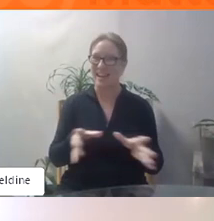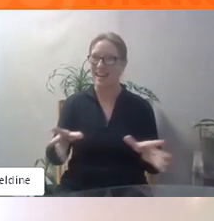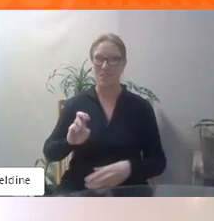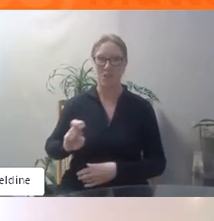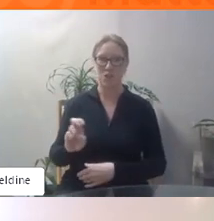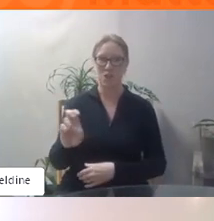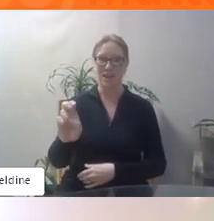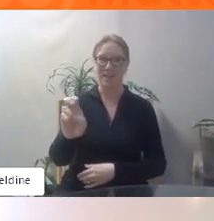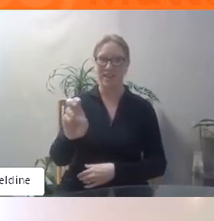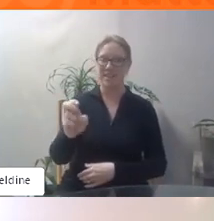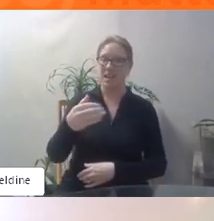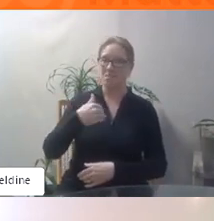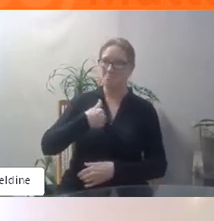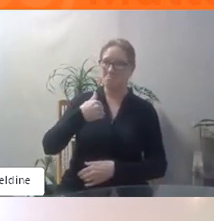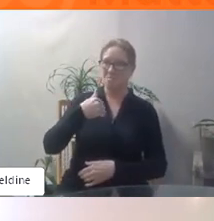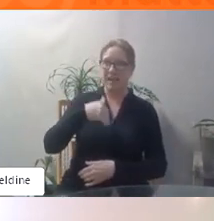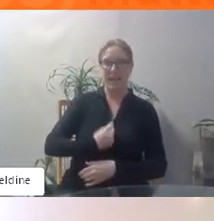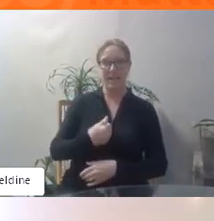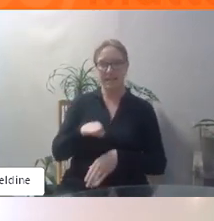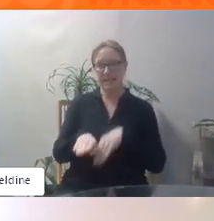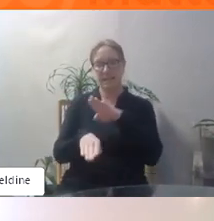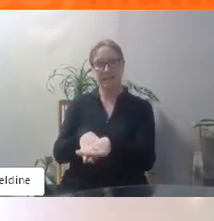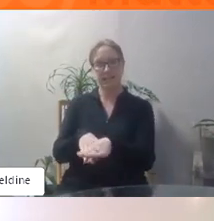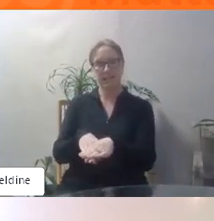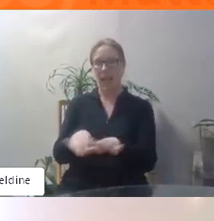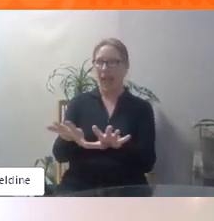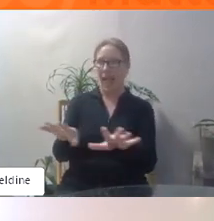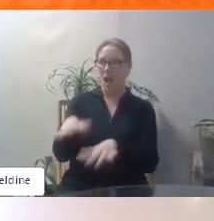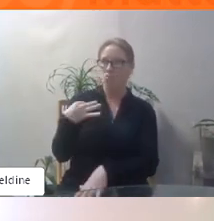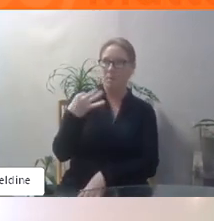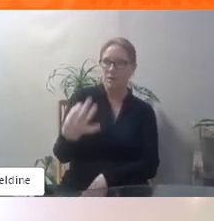need to look at how this is represented on communication devices and the